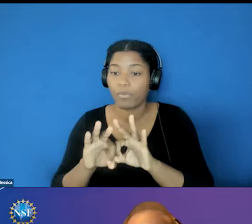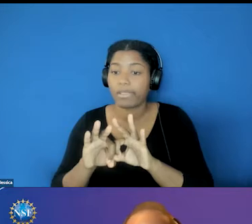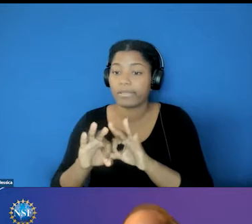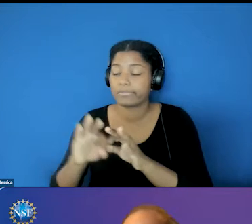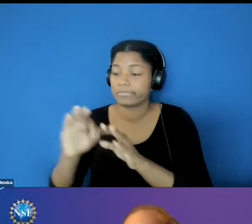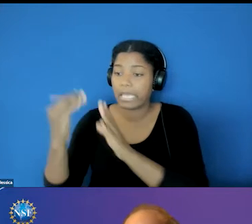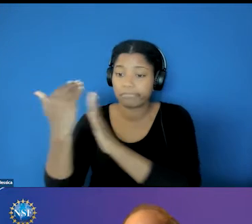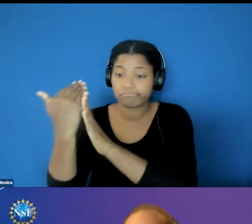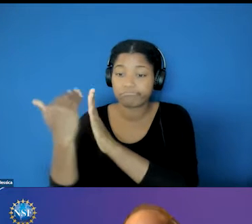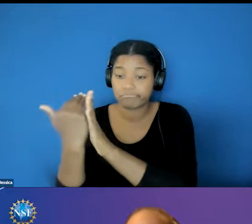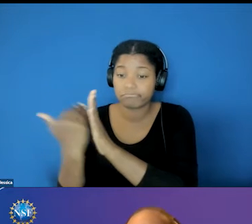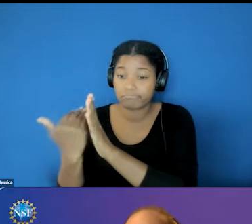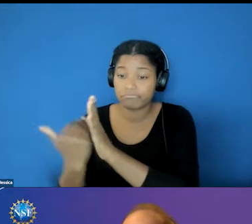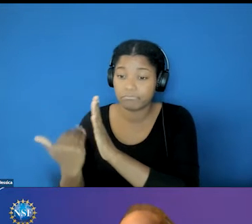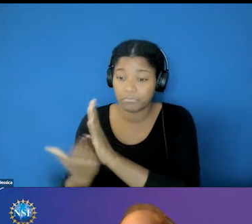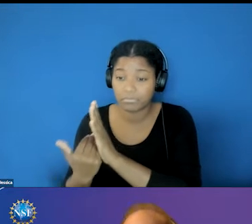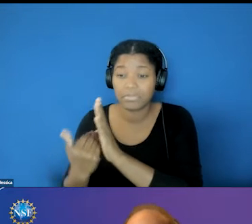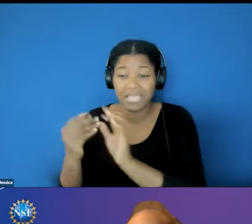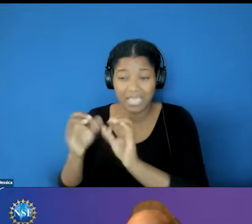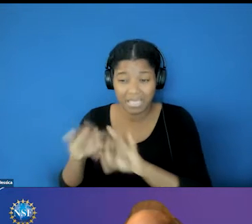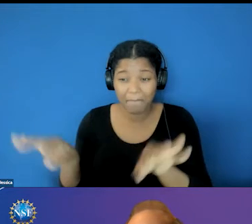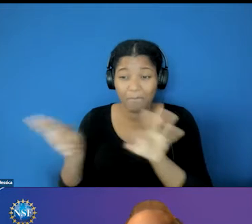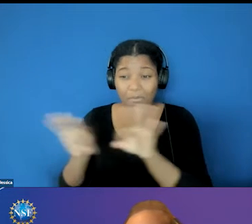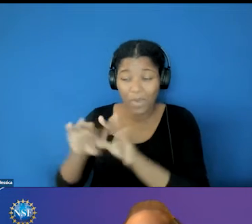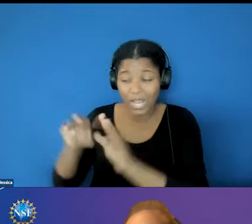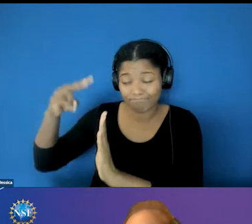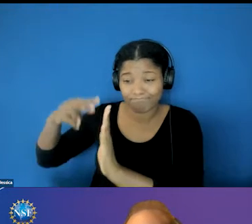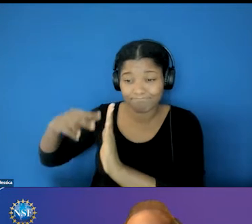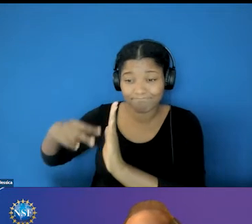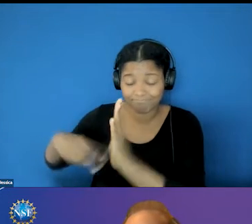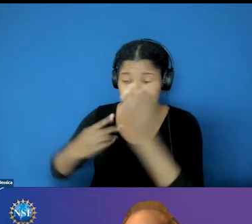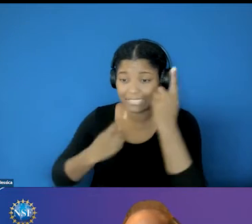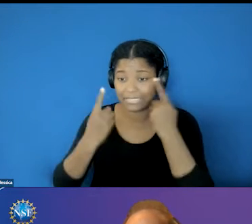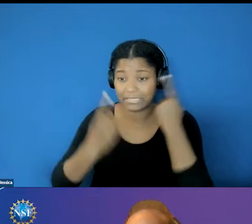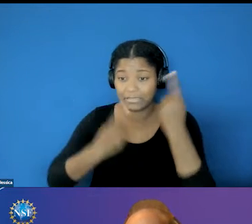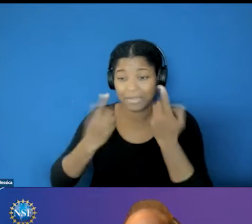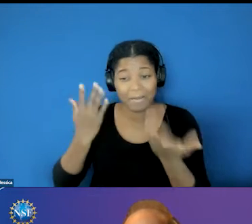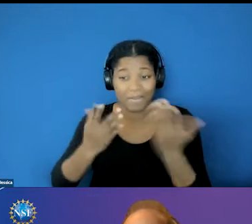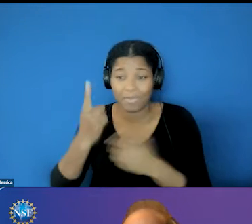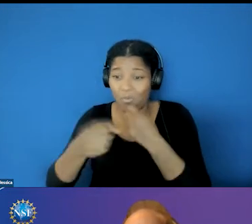bullets here, perhaps even a year for your considering a proposal, just so that your proposal,